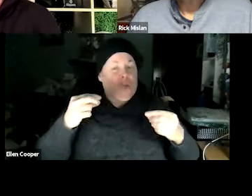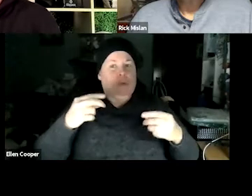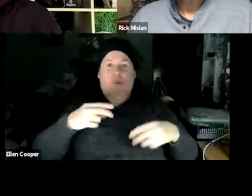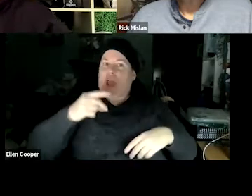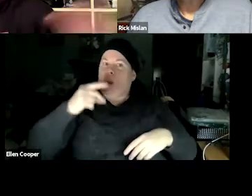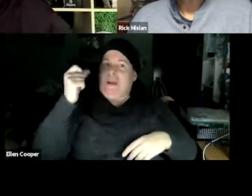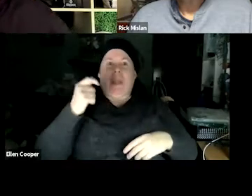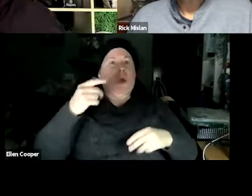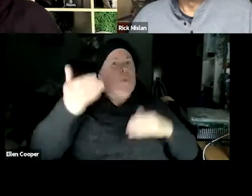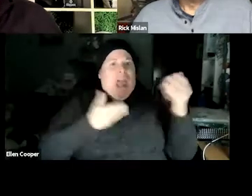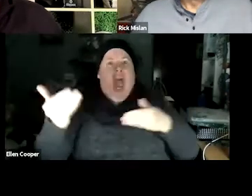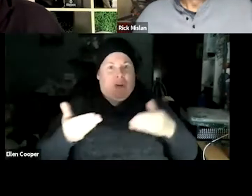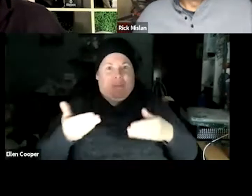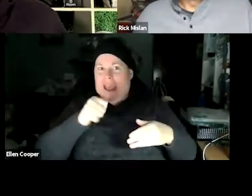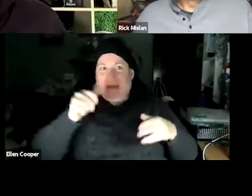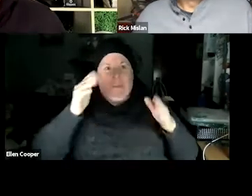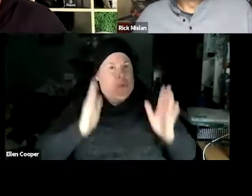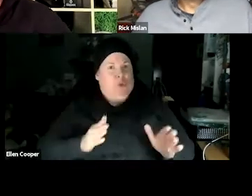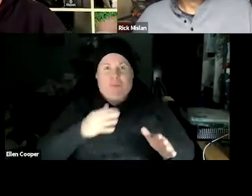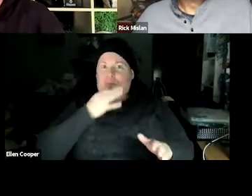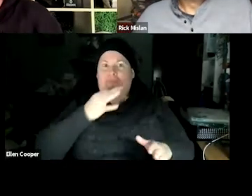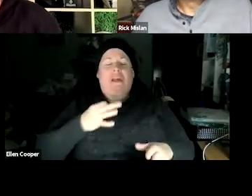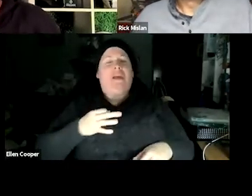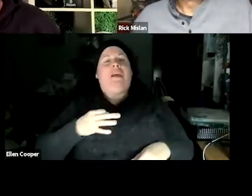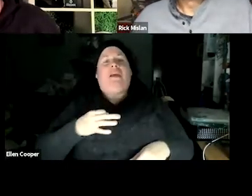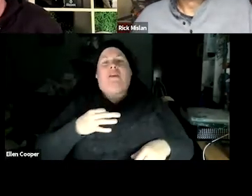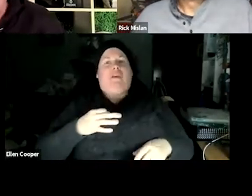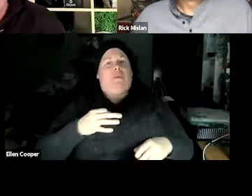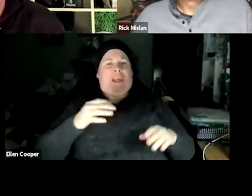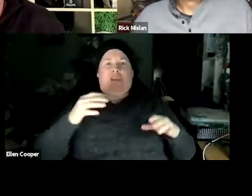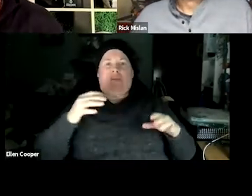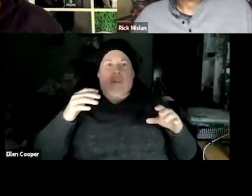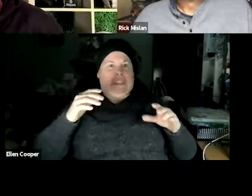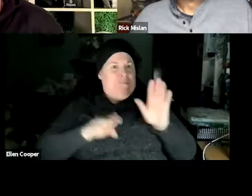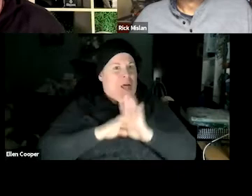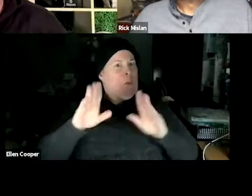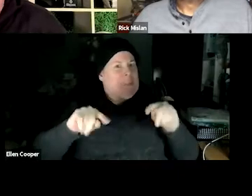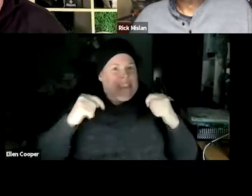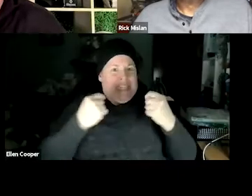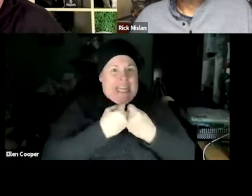hired anybody that was any good stood up a large scale team and really started going after this